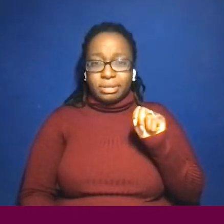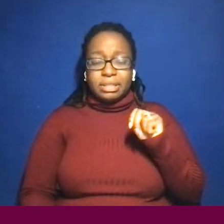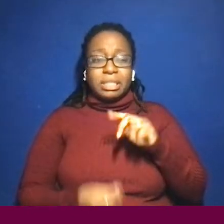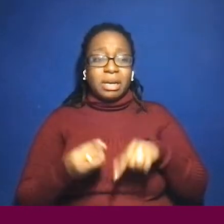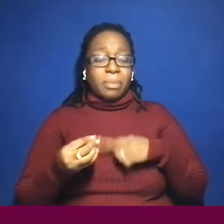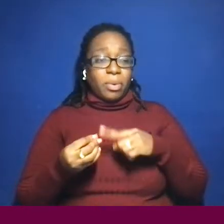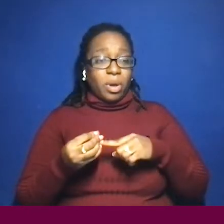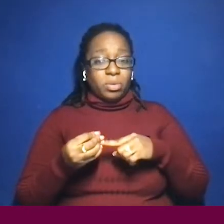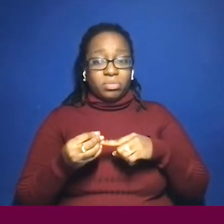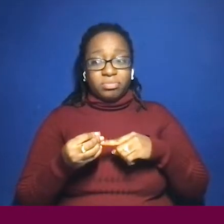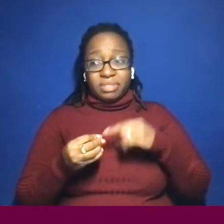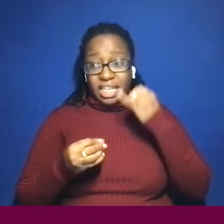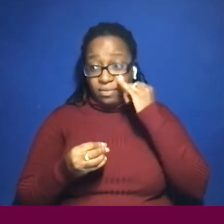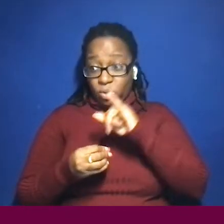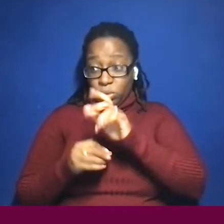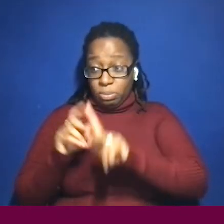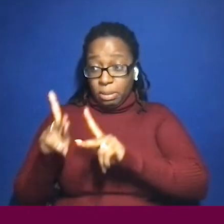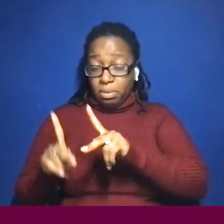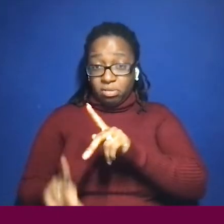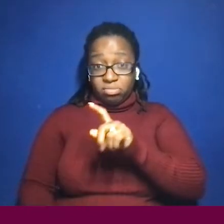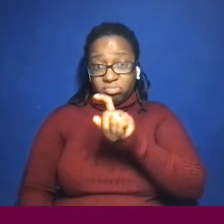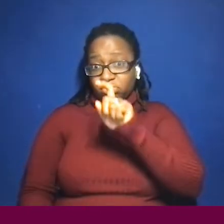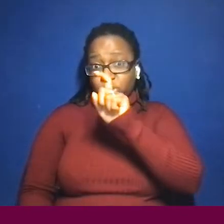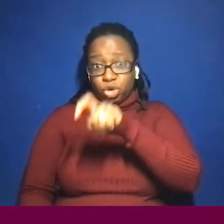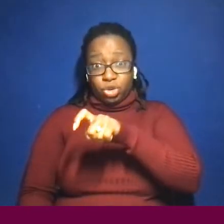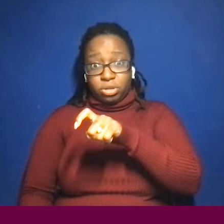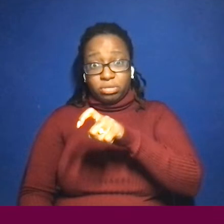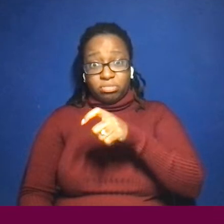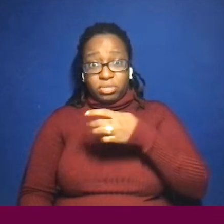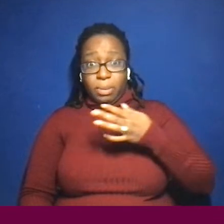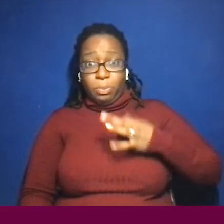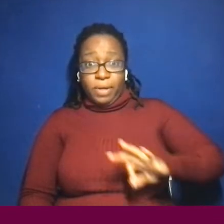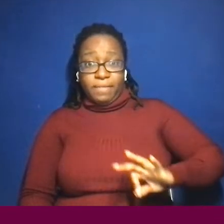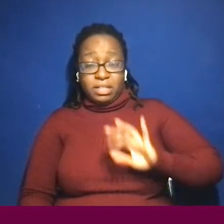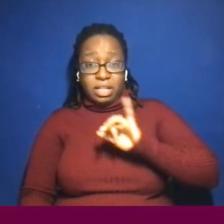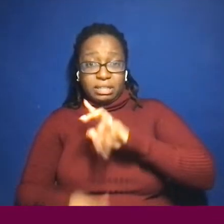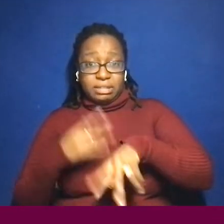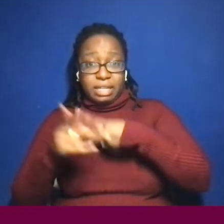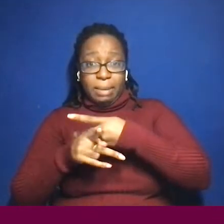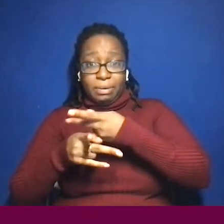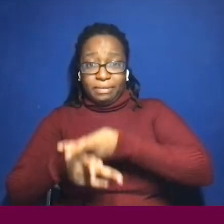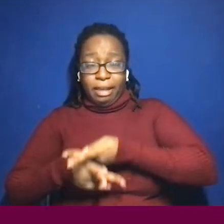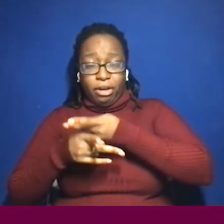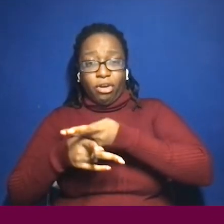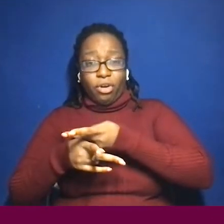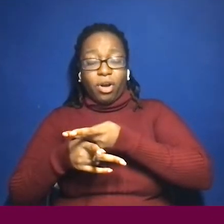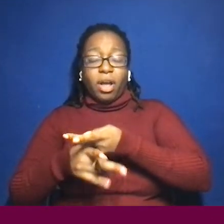whether those individuals should be even entitled to the care that they were getting. And sure,